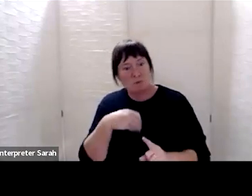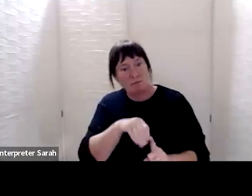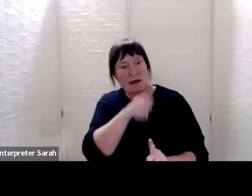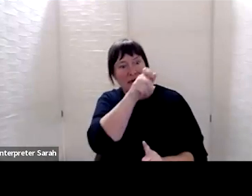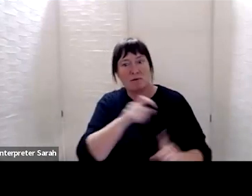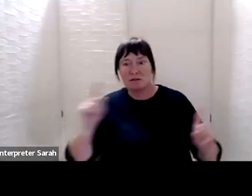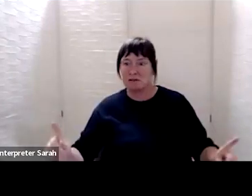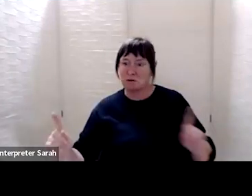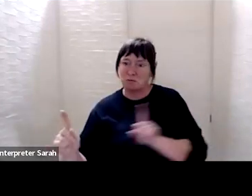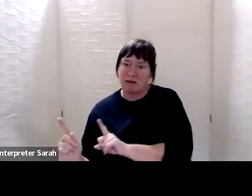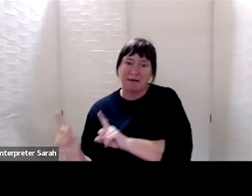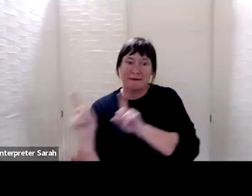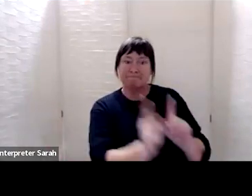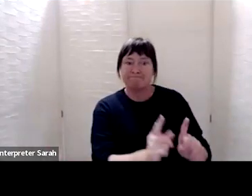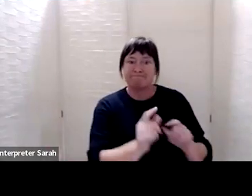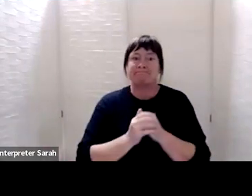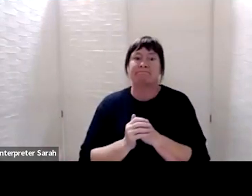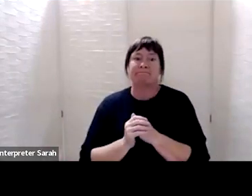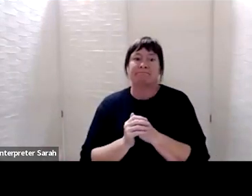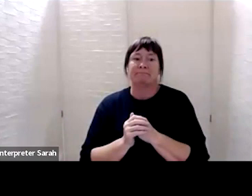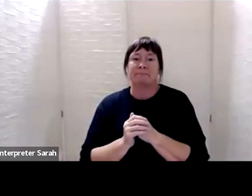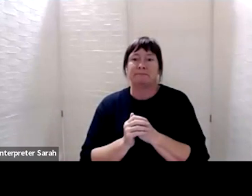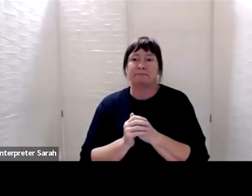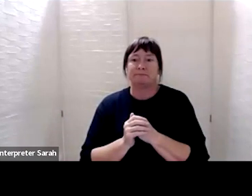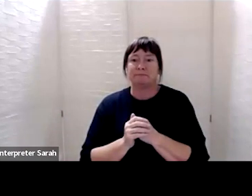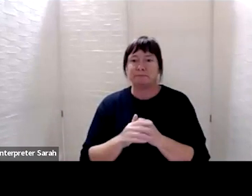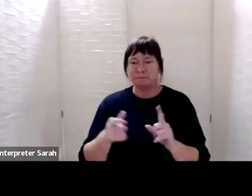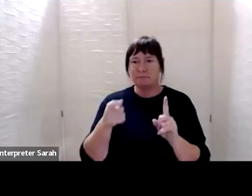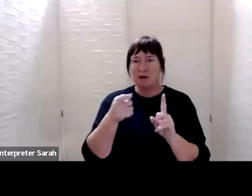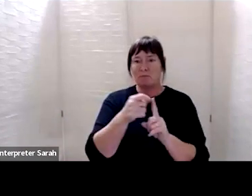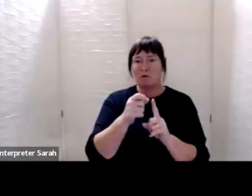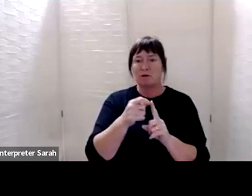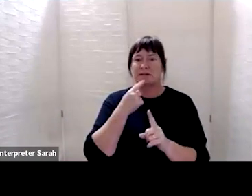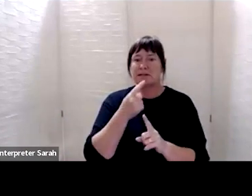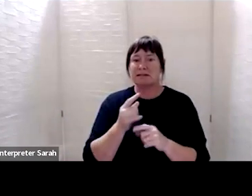So in this whānau’s context,